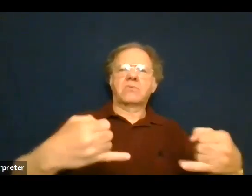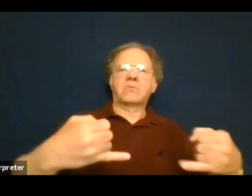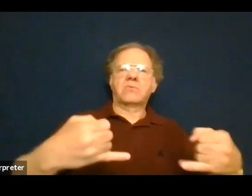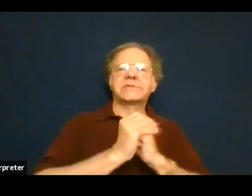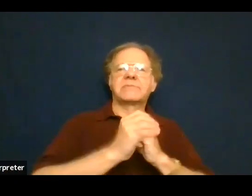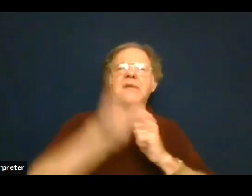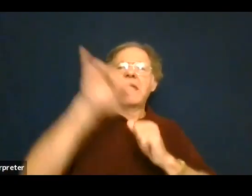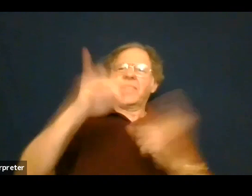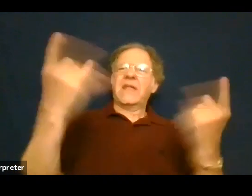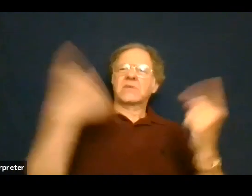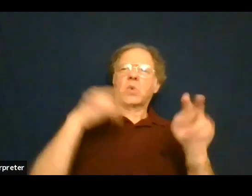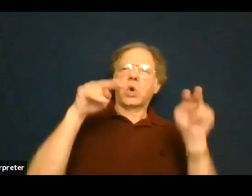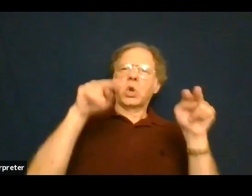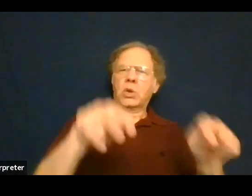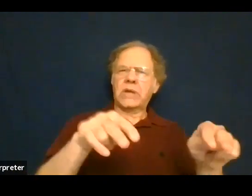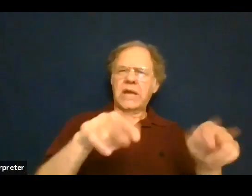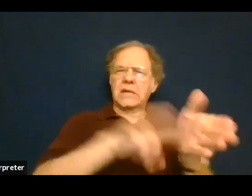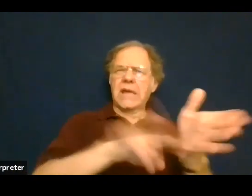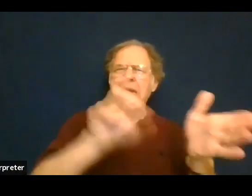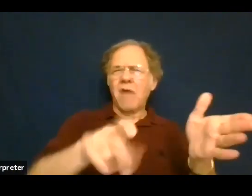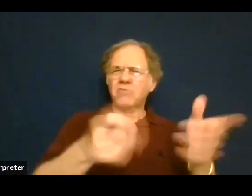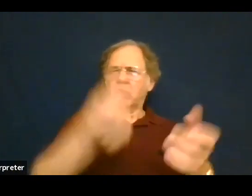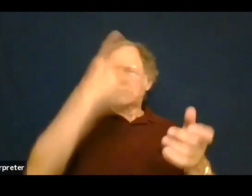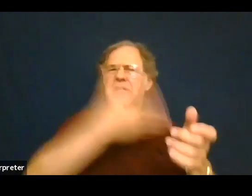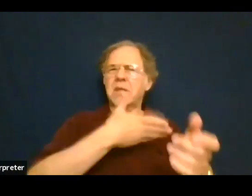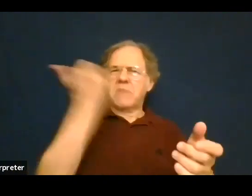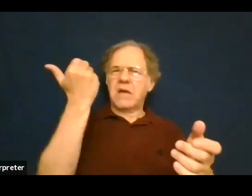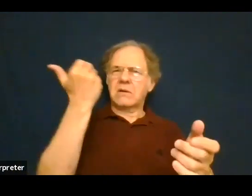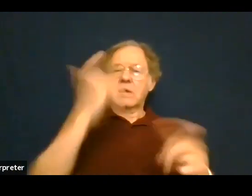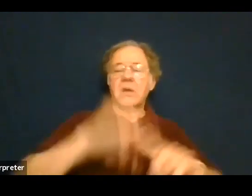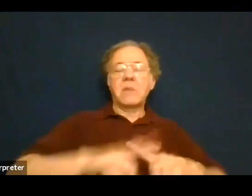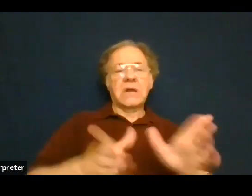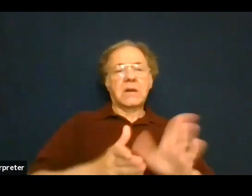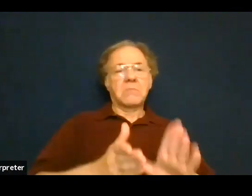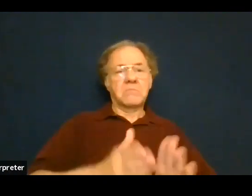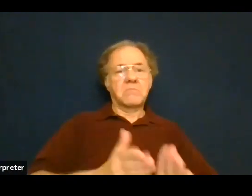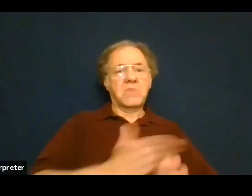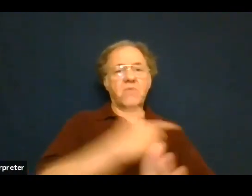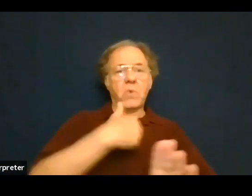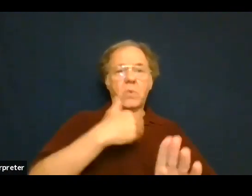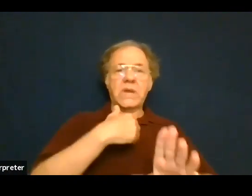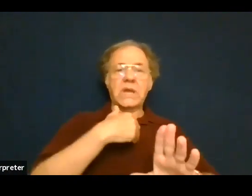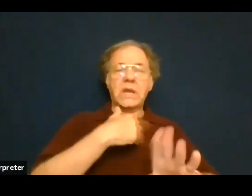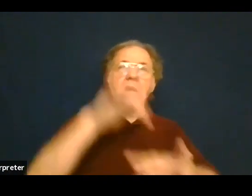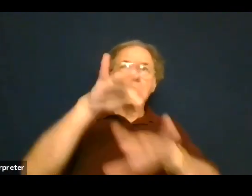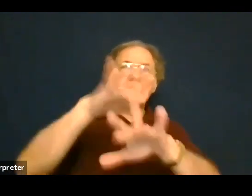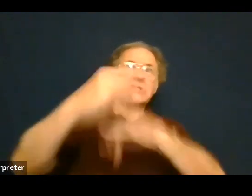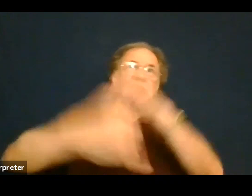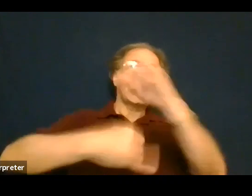and we need to understand better. But clearly, before we go international in a program like this, we have to make sure